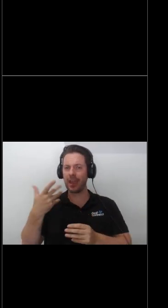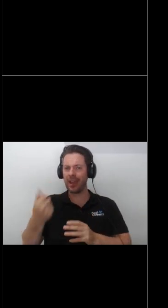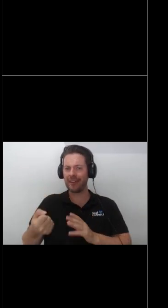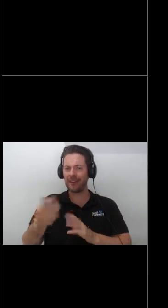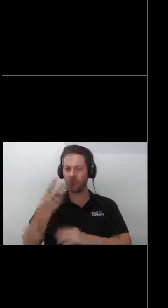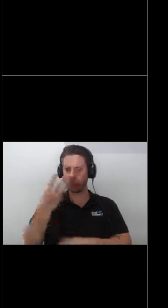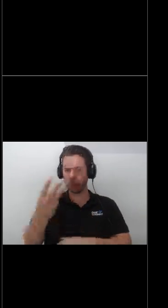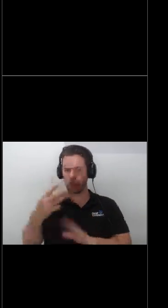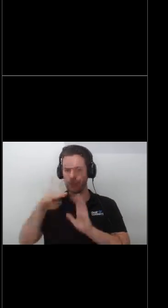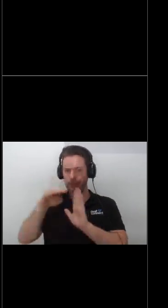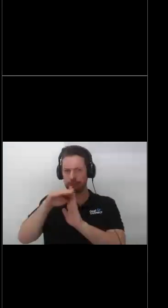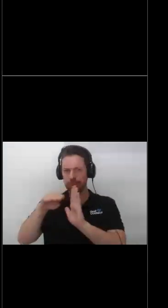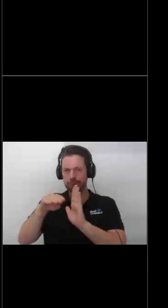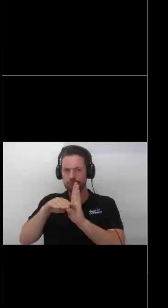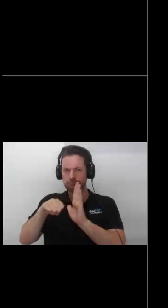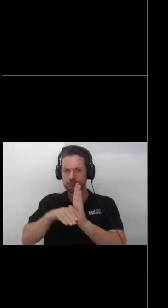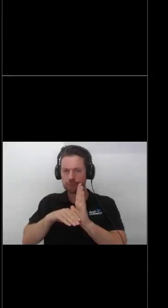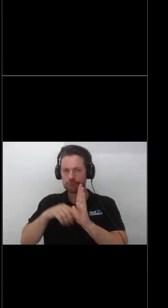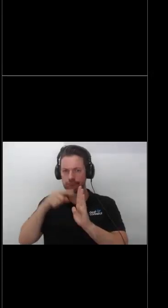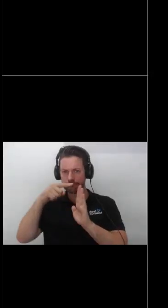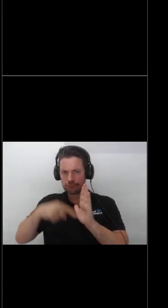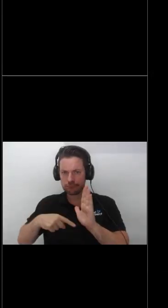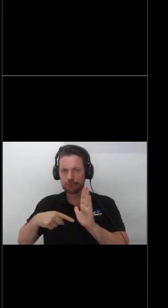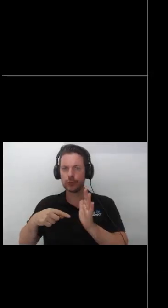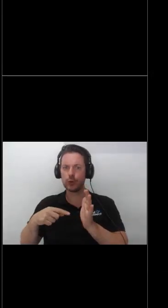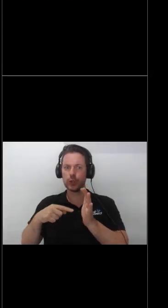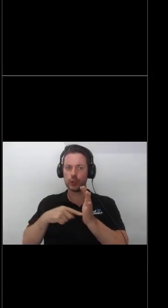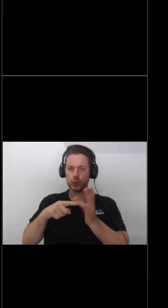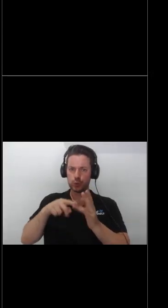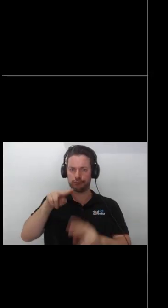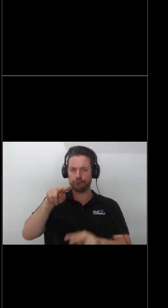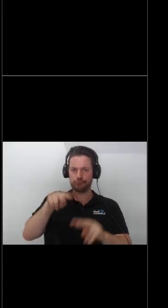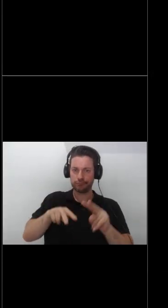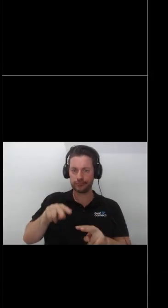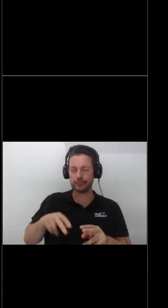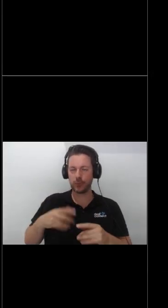or three tests within the merits test because lawyers love tests.